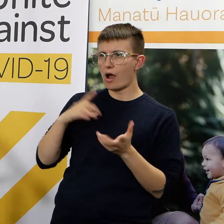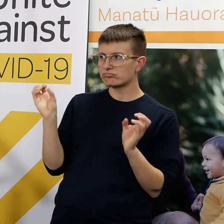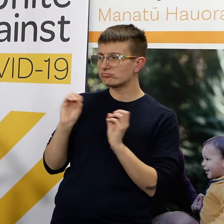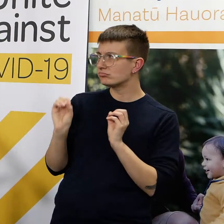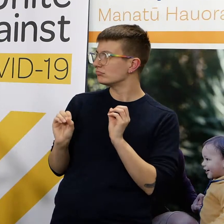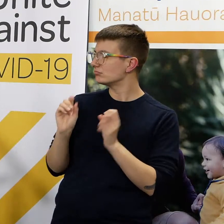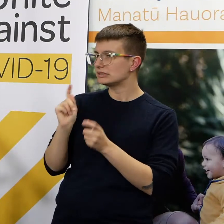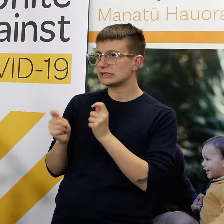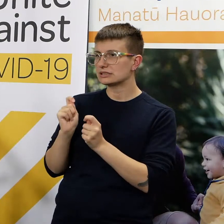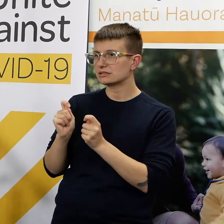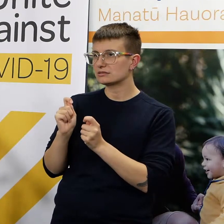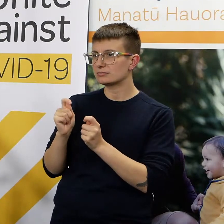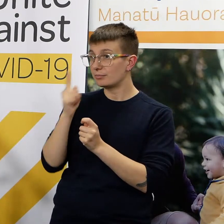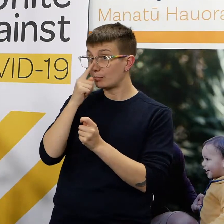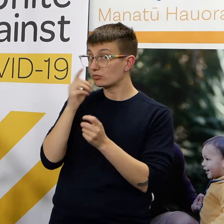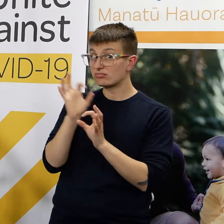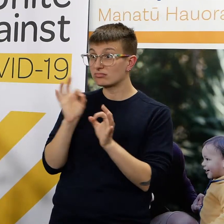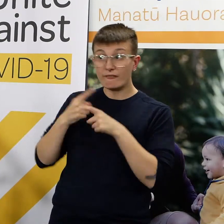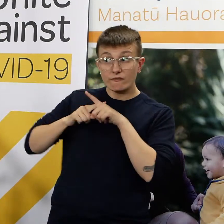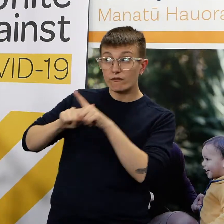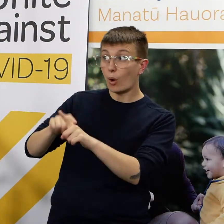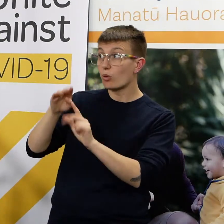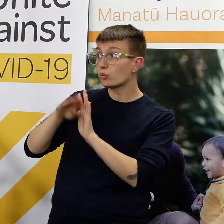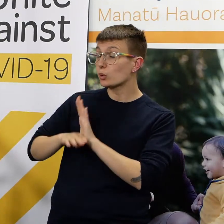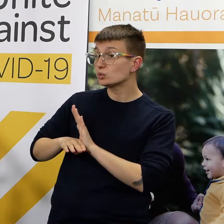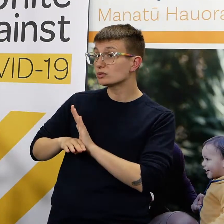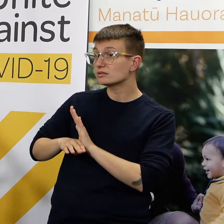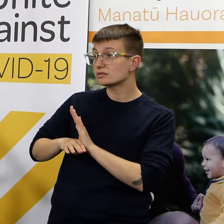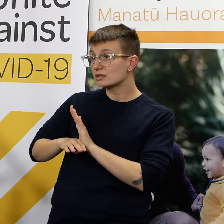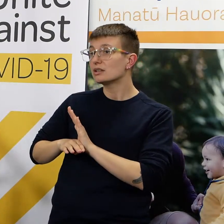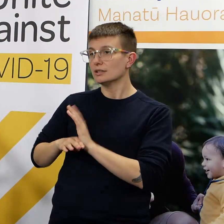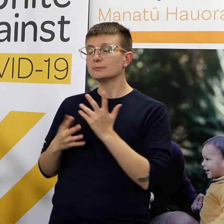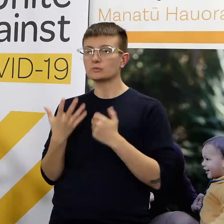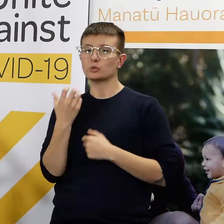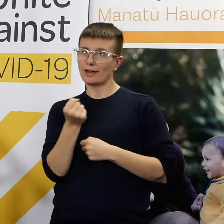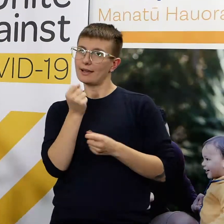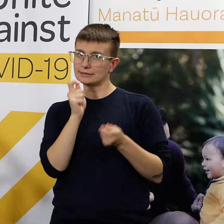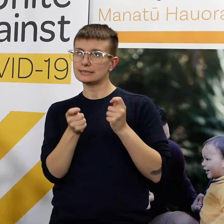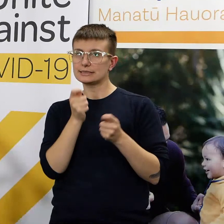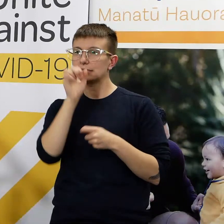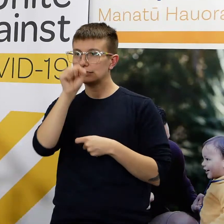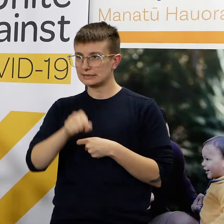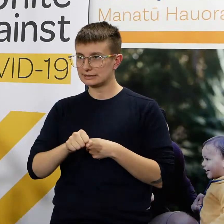we focused on making sure anybody who was due to leave was being tested